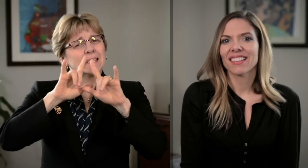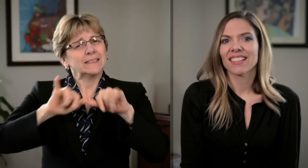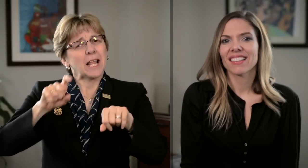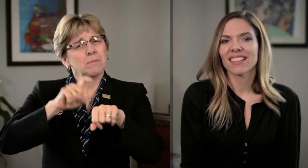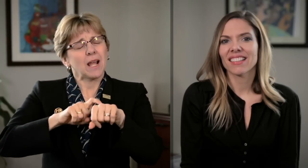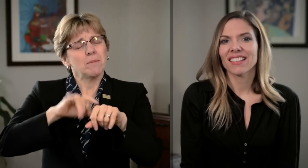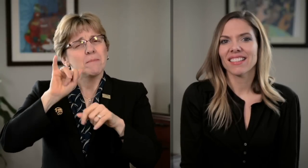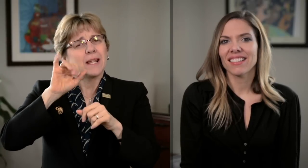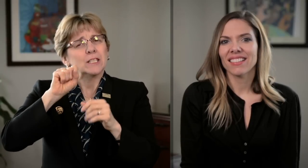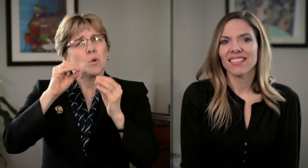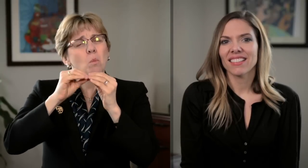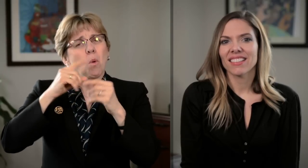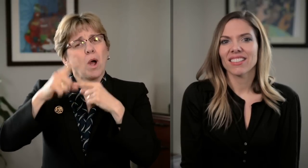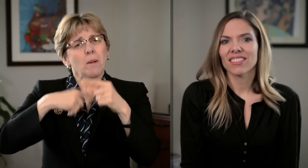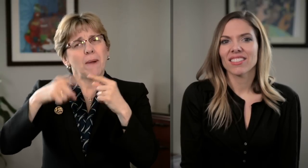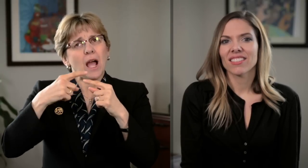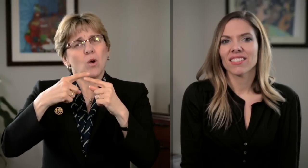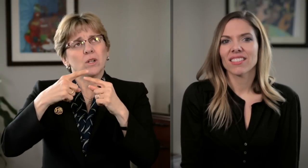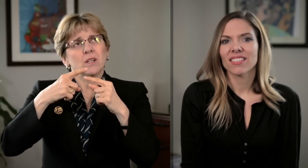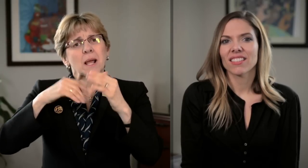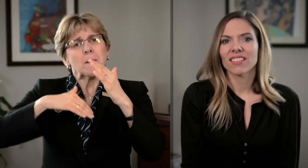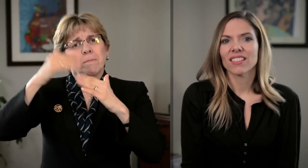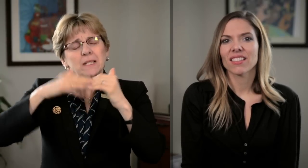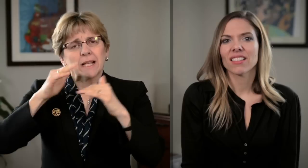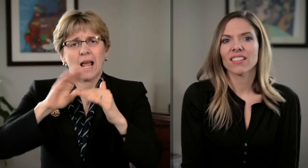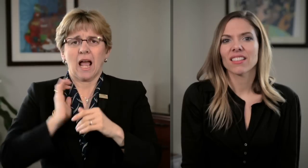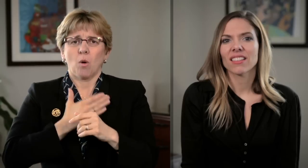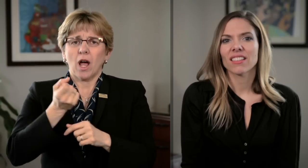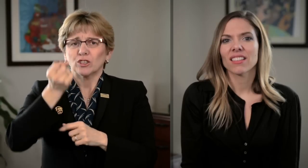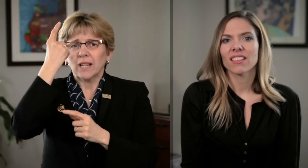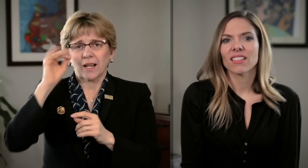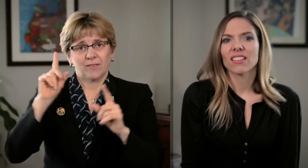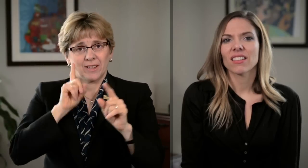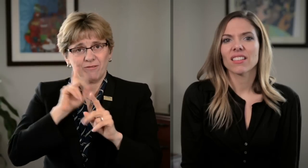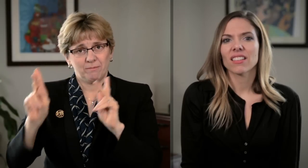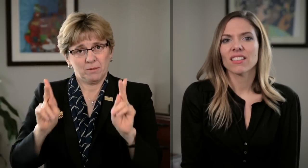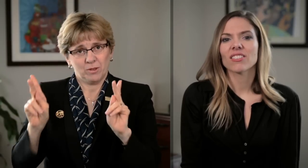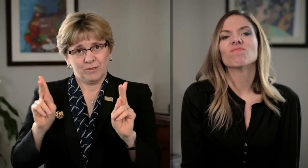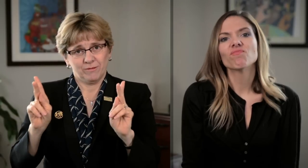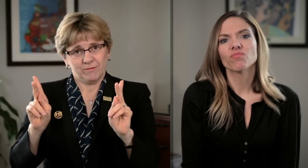but at the same time it is more about... building our understanding of deaf people